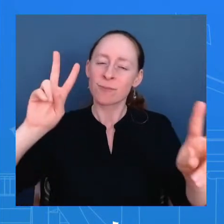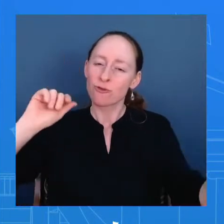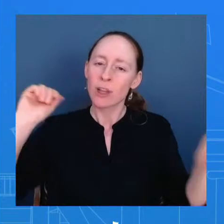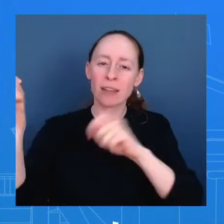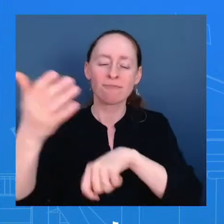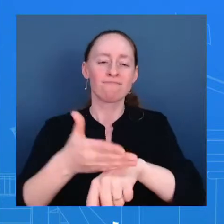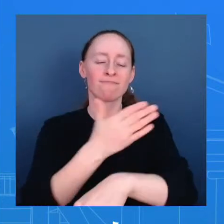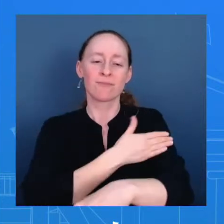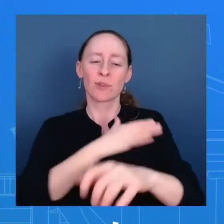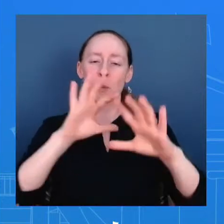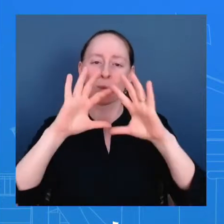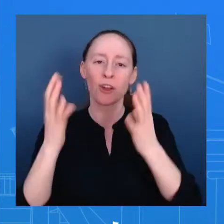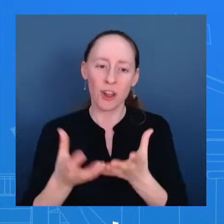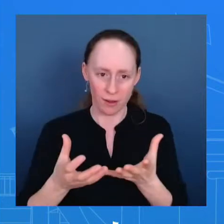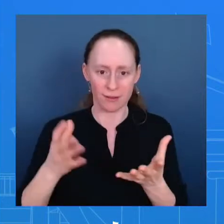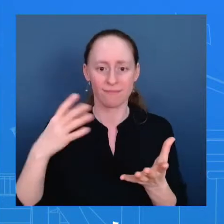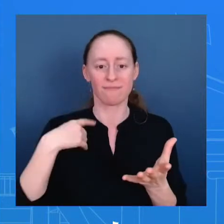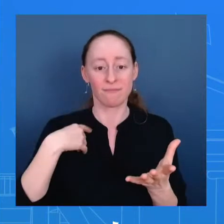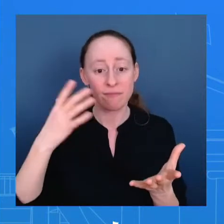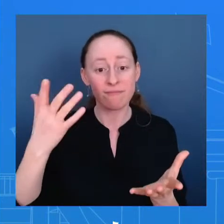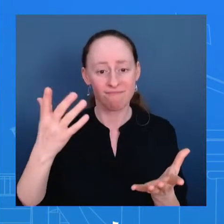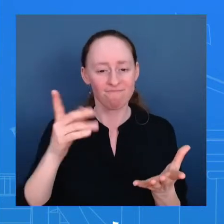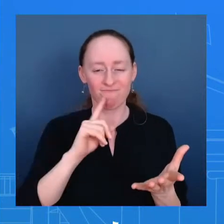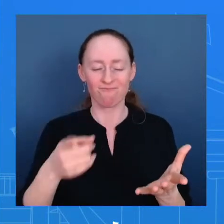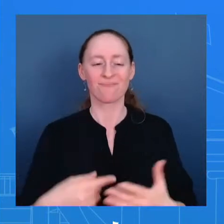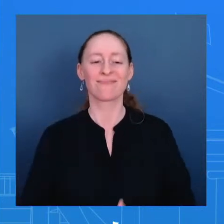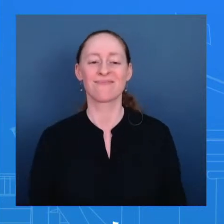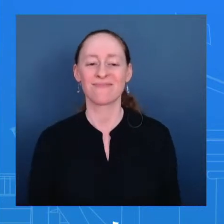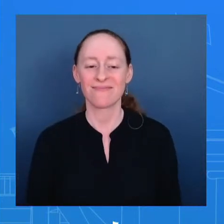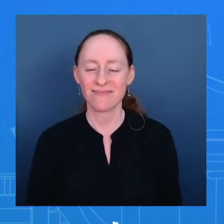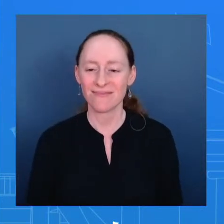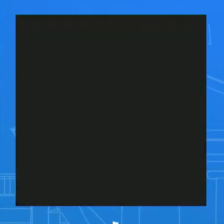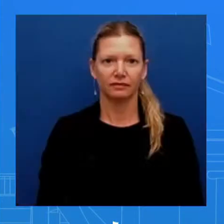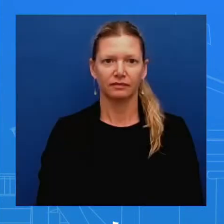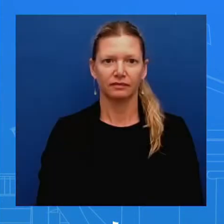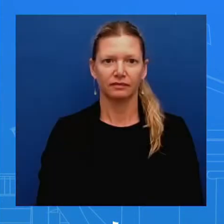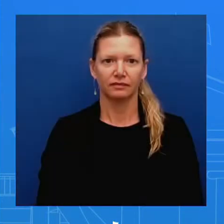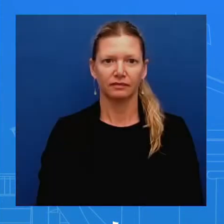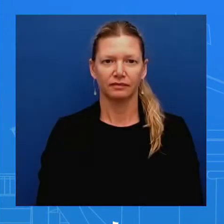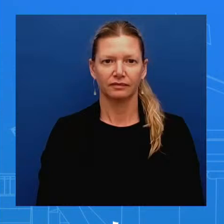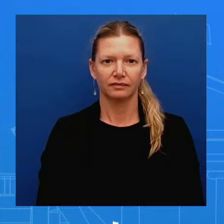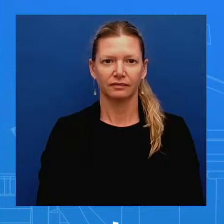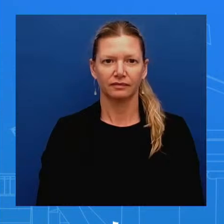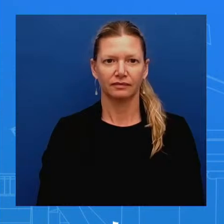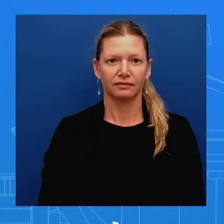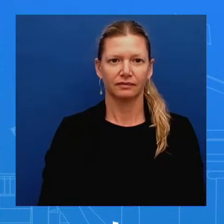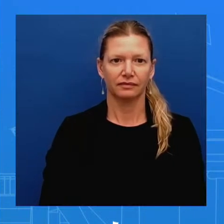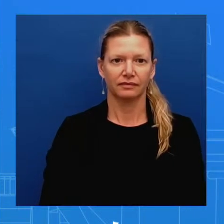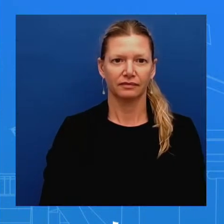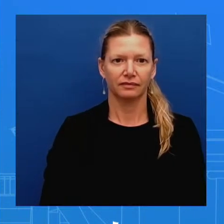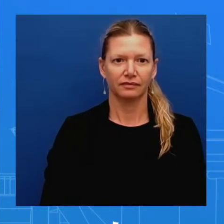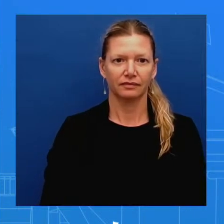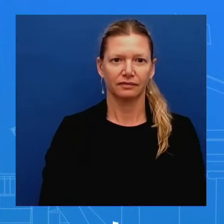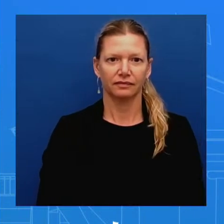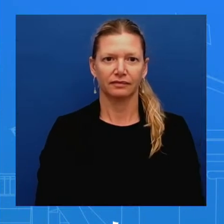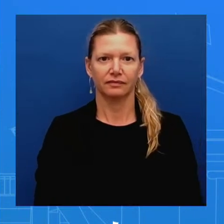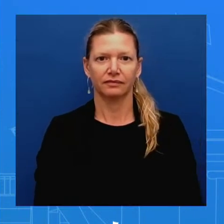The Press: The President of the United States receives multiple invitations to speak at multiple universities every single year. And I'm -- I'm wondering if you think that --